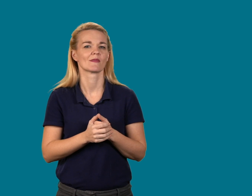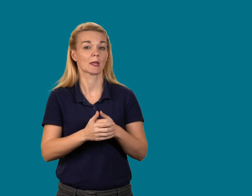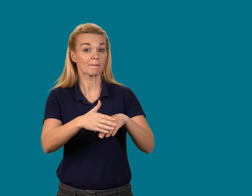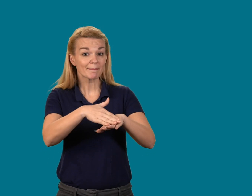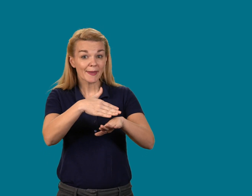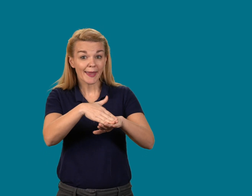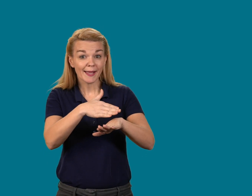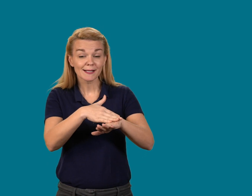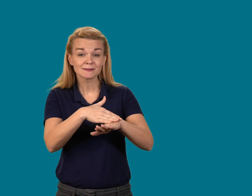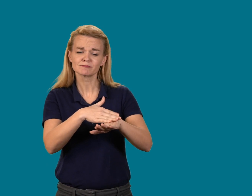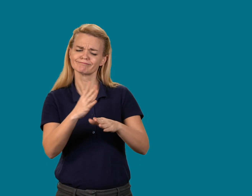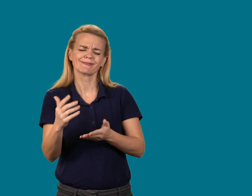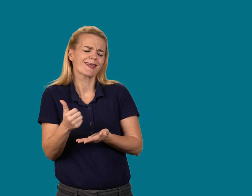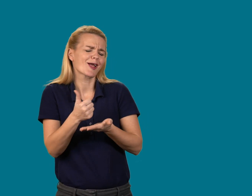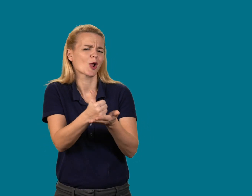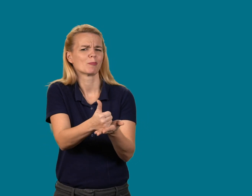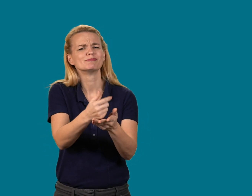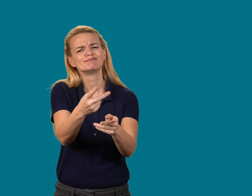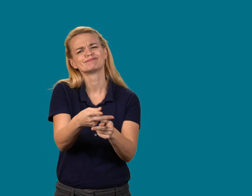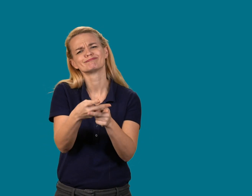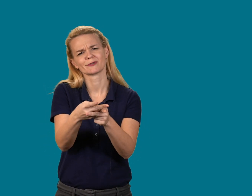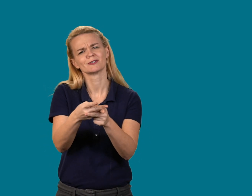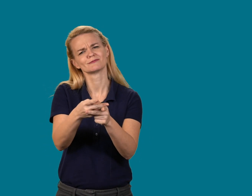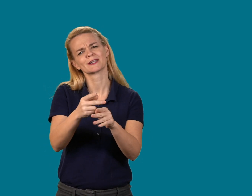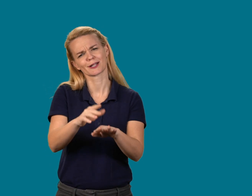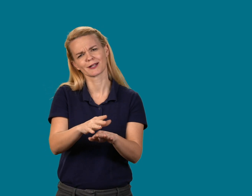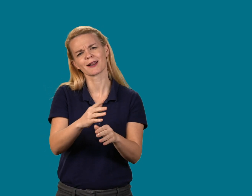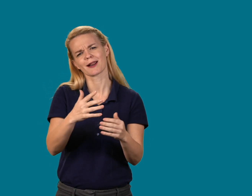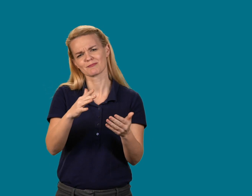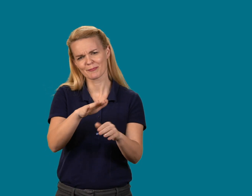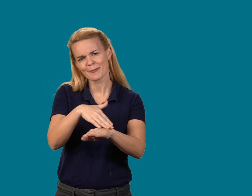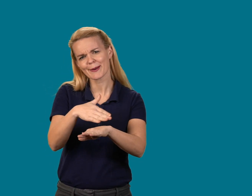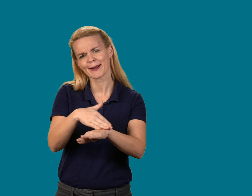Take care of their pets and, when possible,